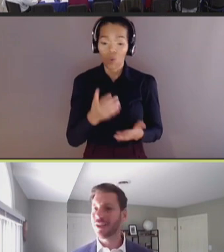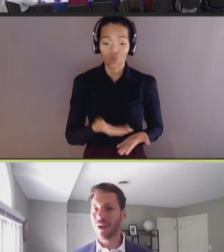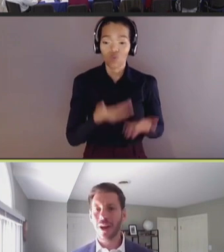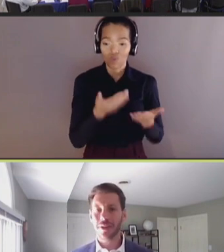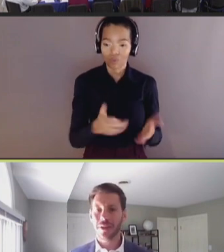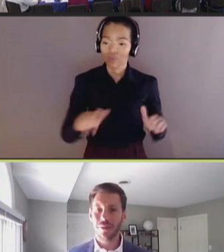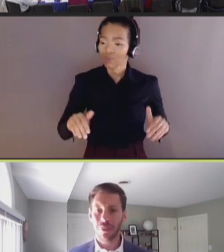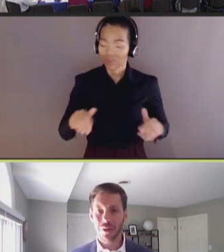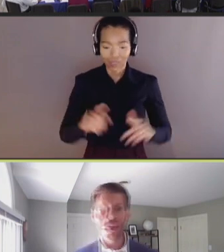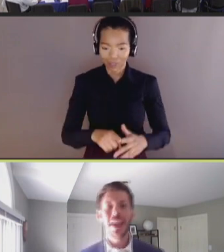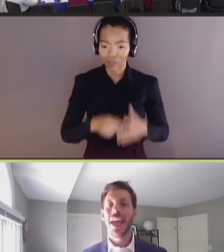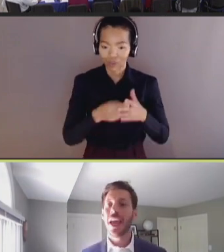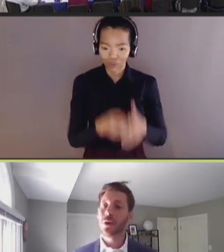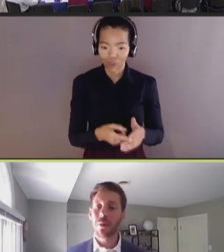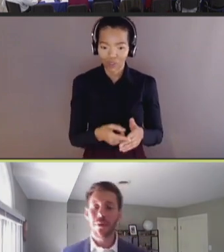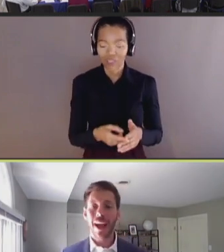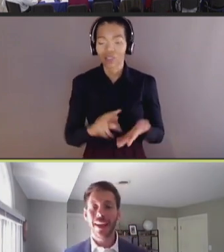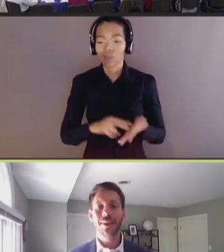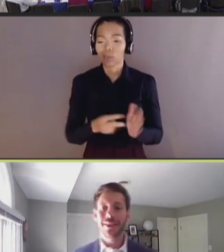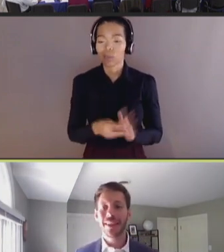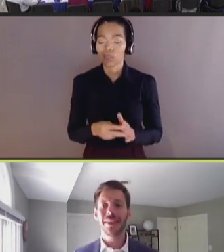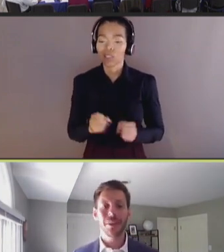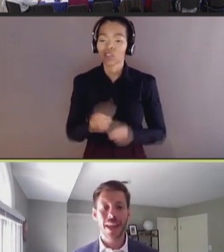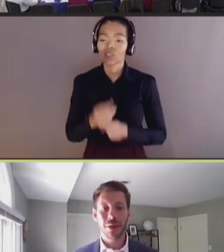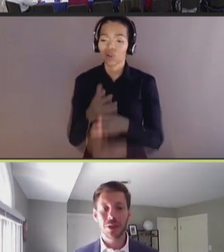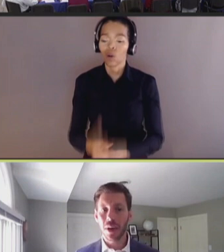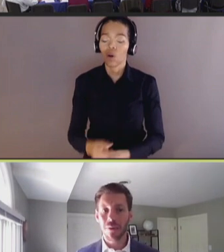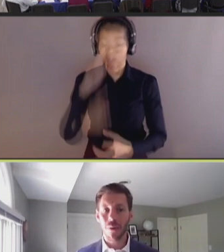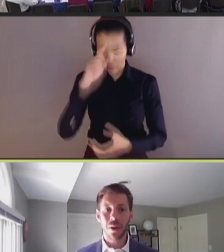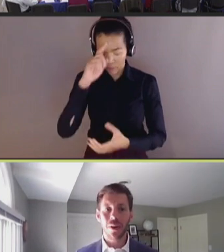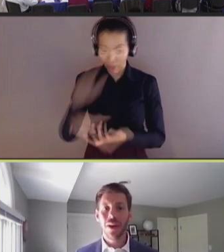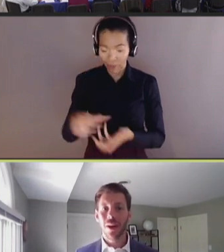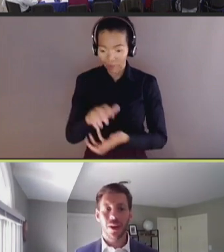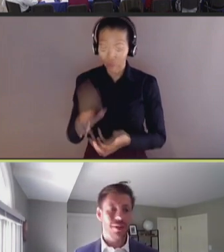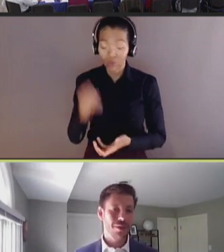just causes confusion. If you're a provider saying that there's now a 24 -- or excuse me,